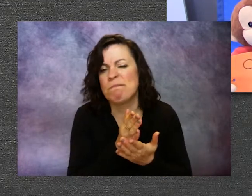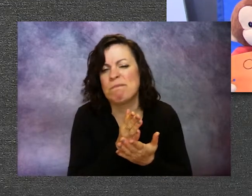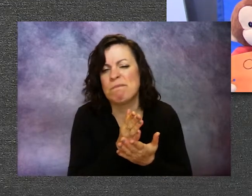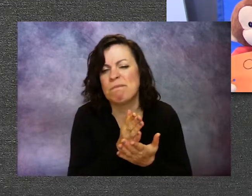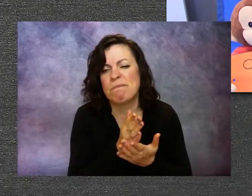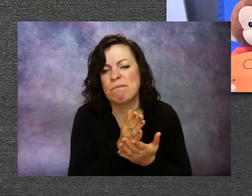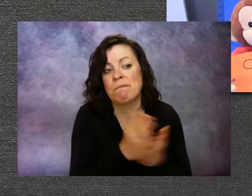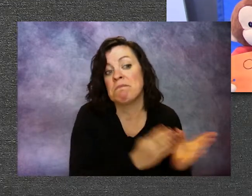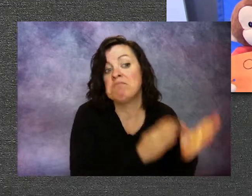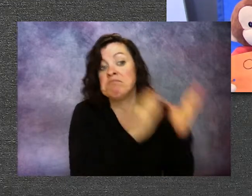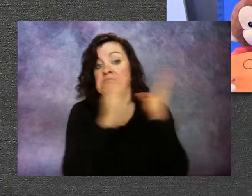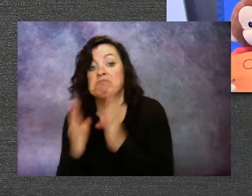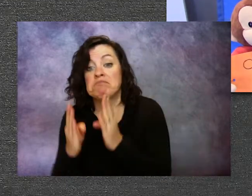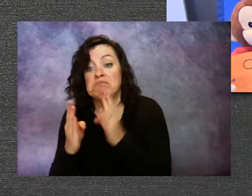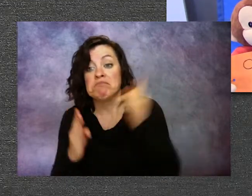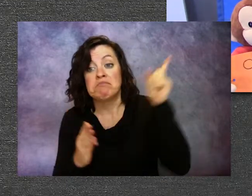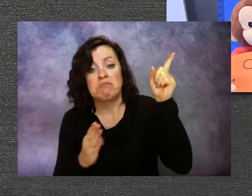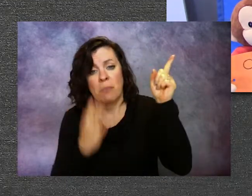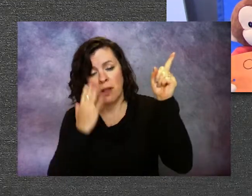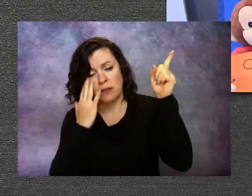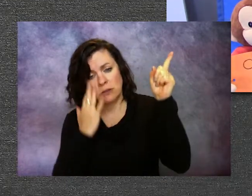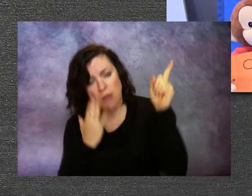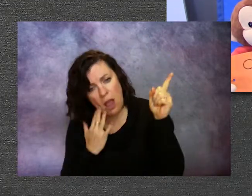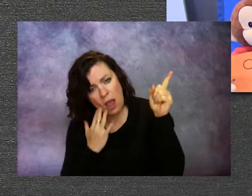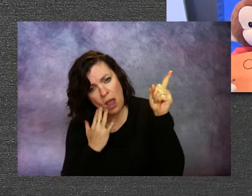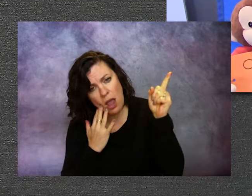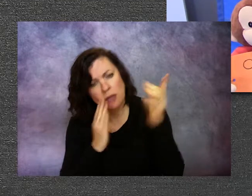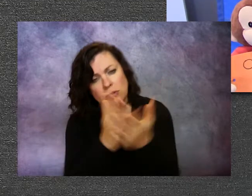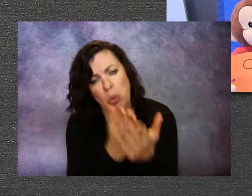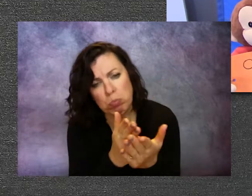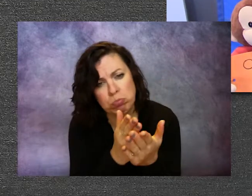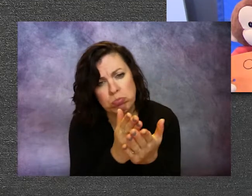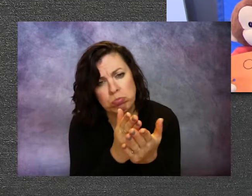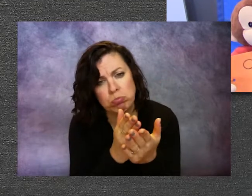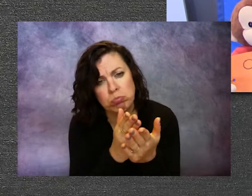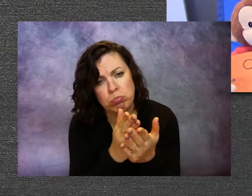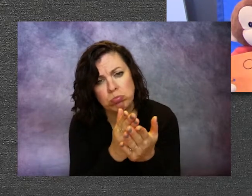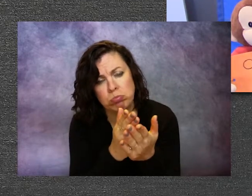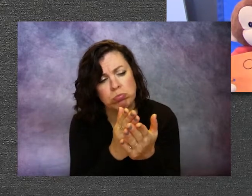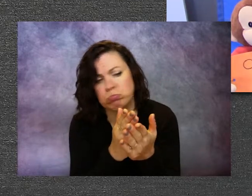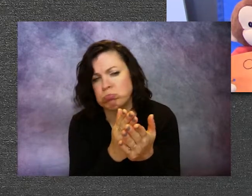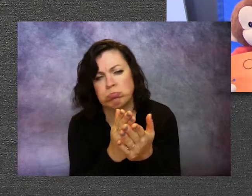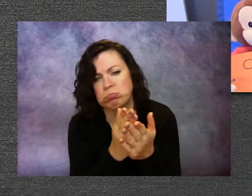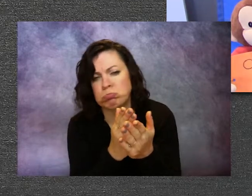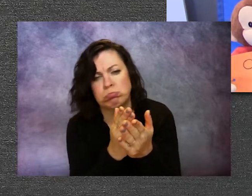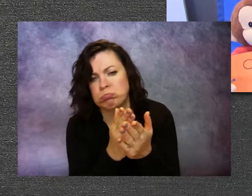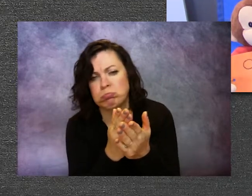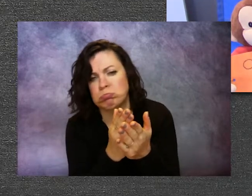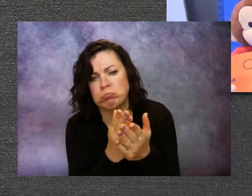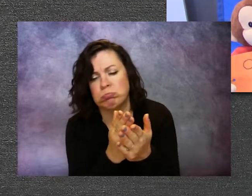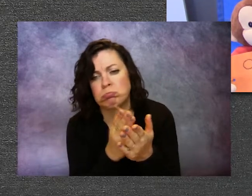Skip, sad, stop. Mm mm. We can skip that one.